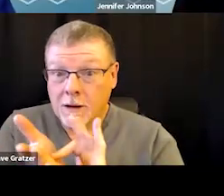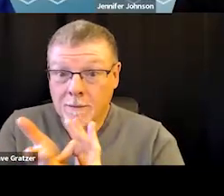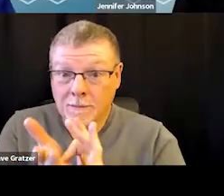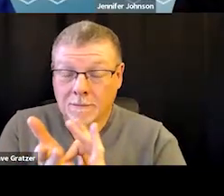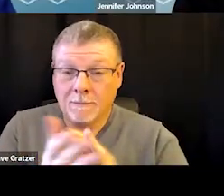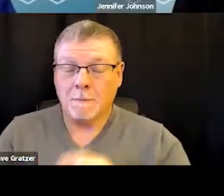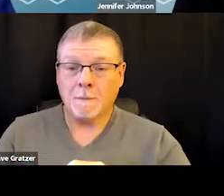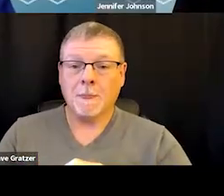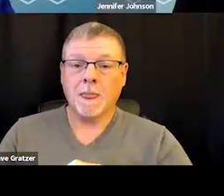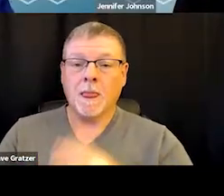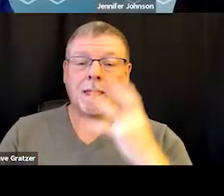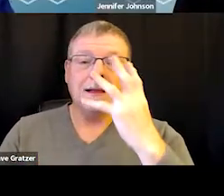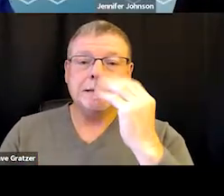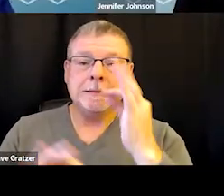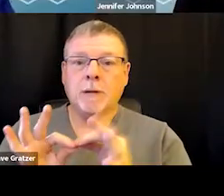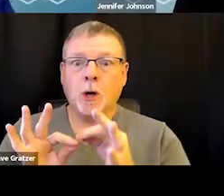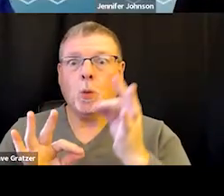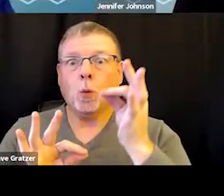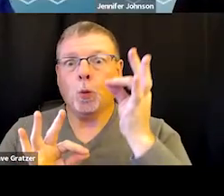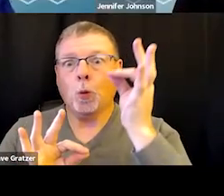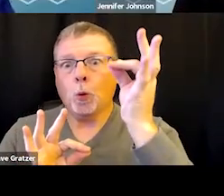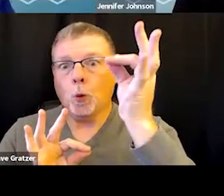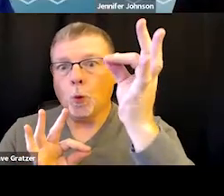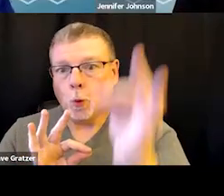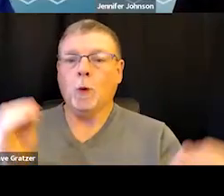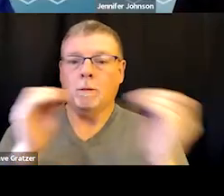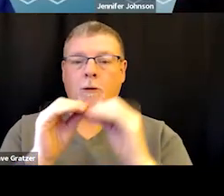they're, they're sleeping more than, um, than expected or than usual.